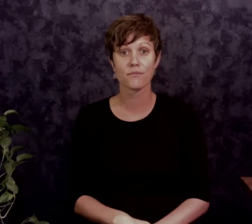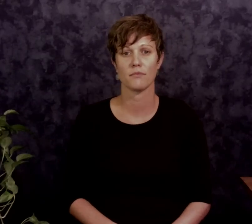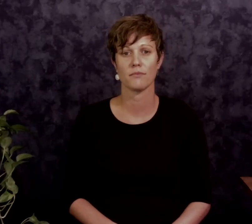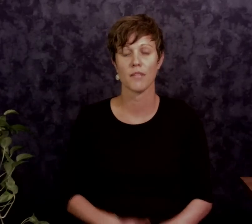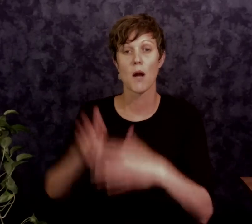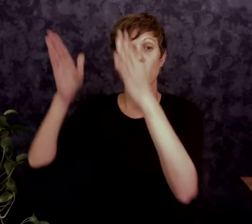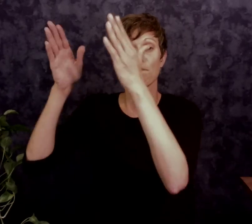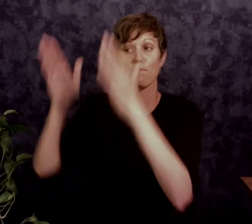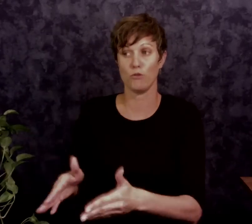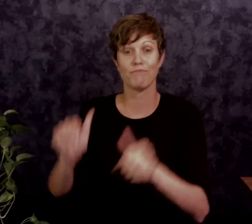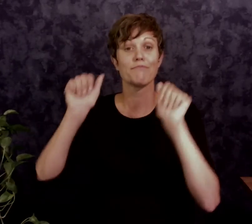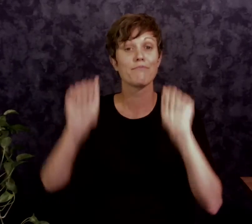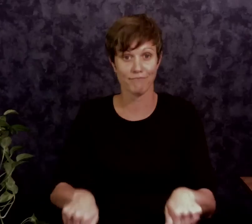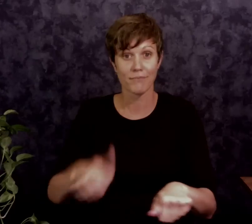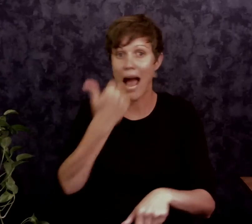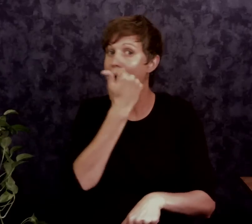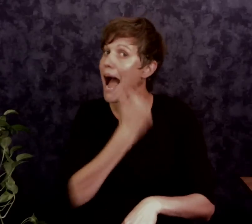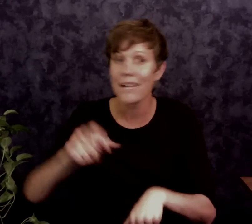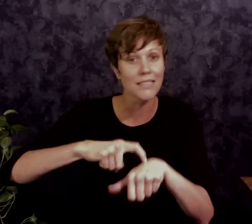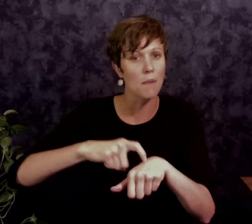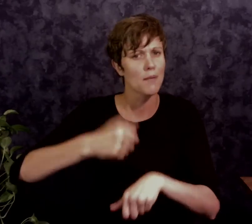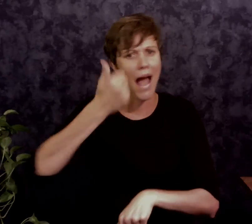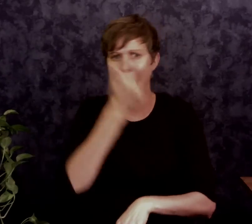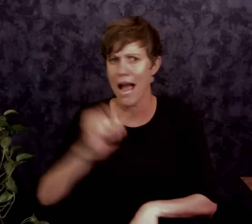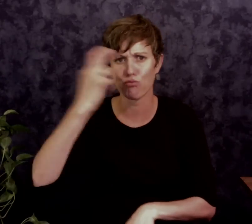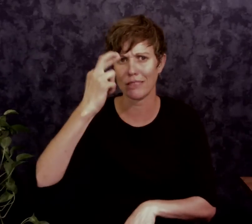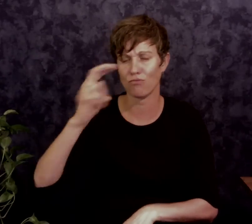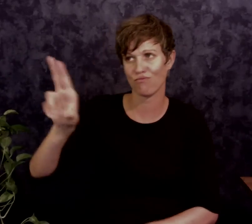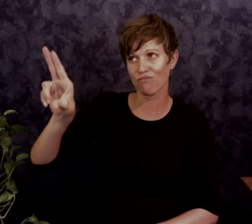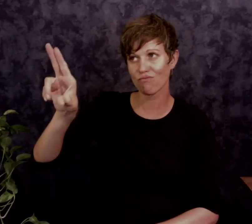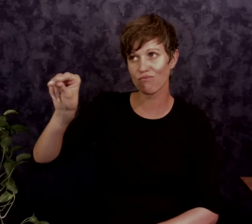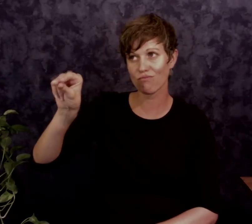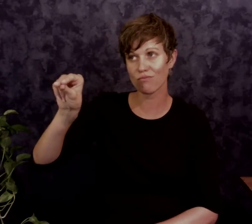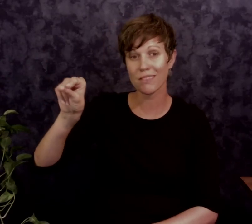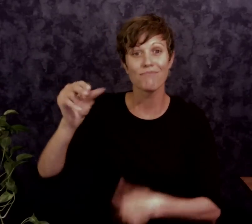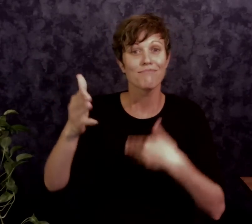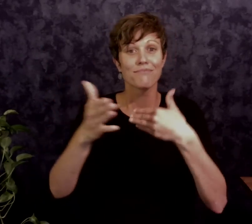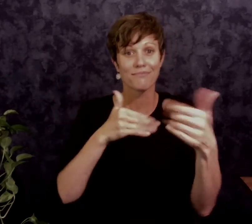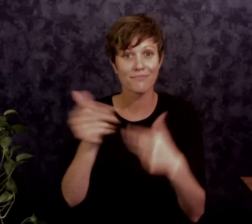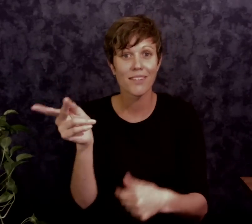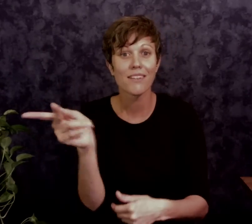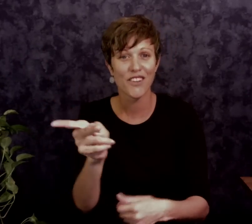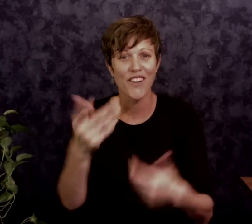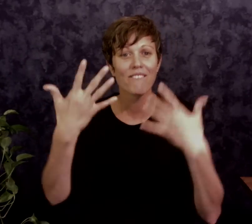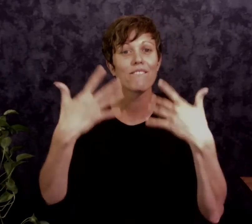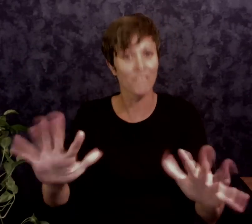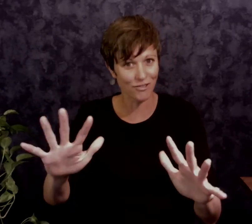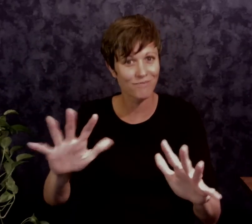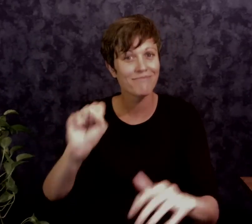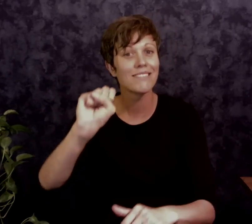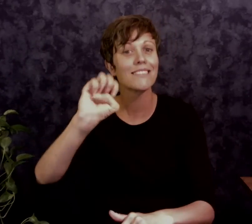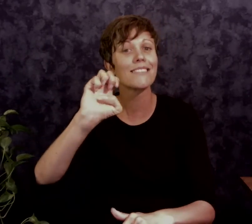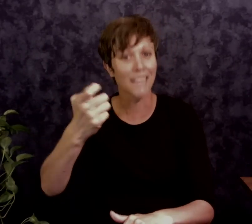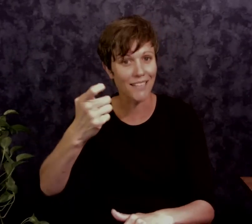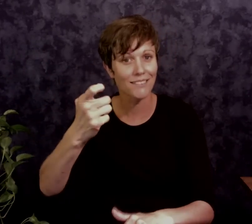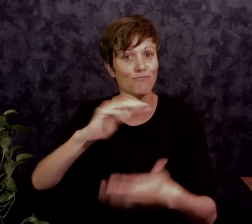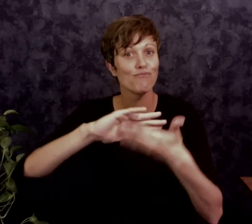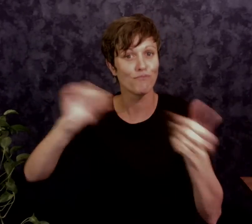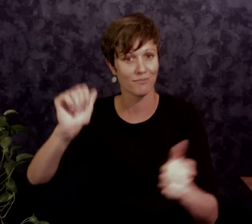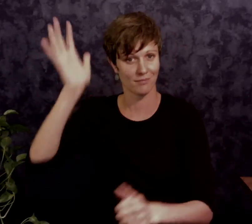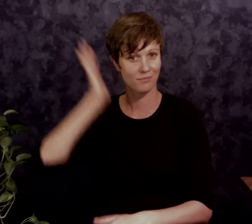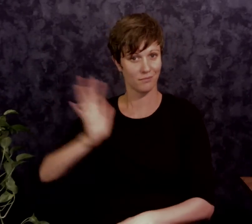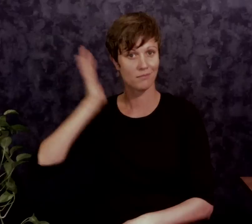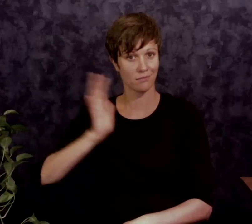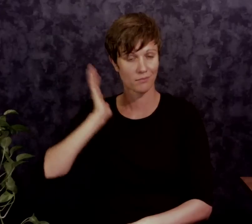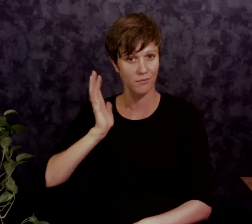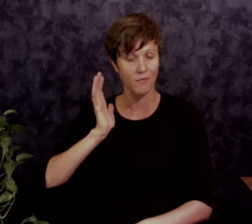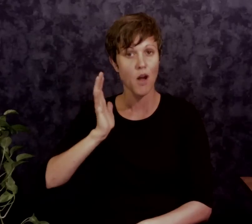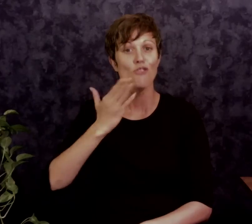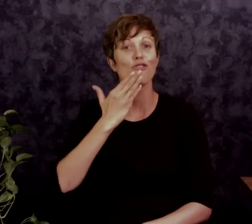A person can take away permission at ANY time for ANY reason. It doesn’t matter if you two have already had sex in the past.